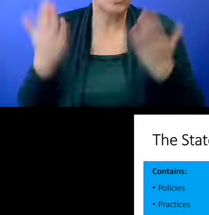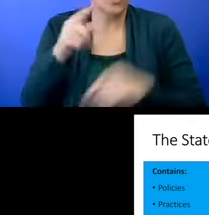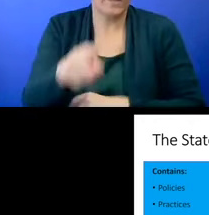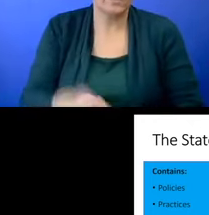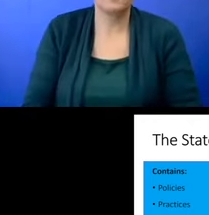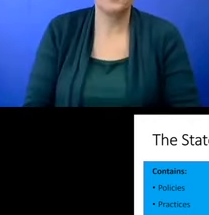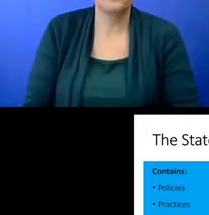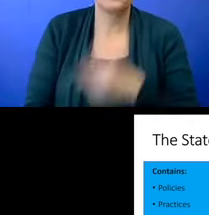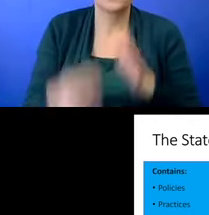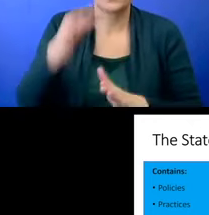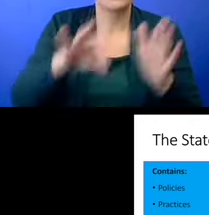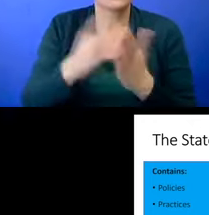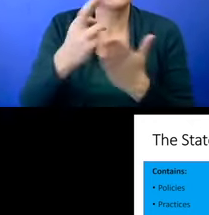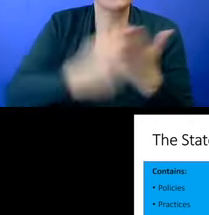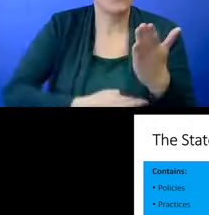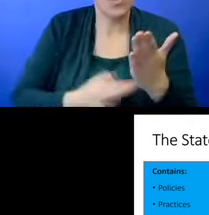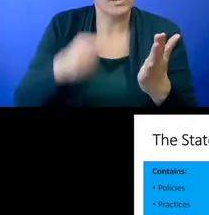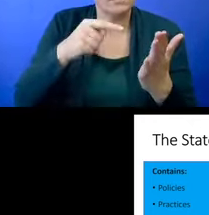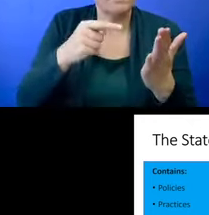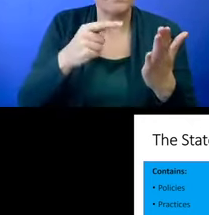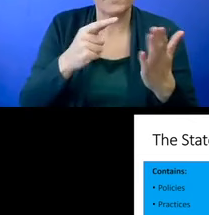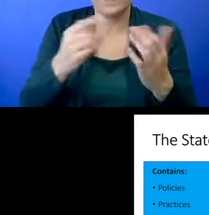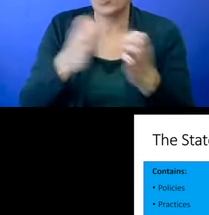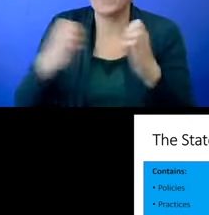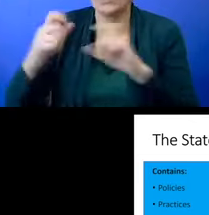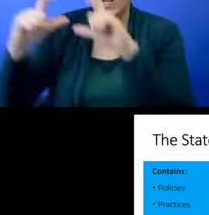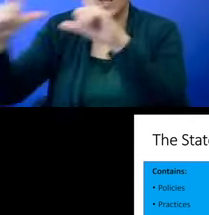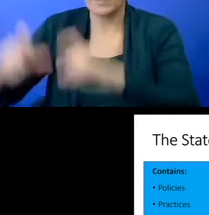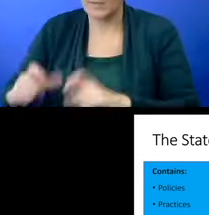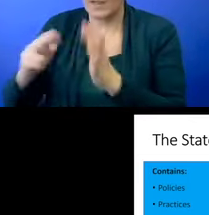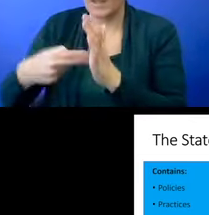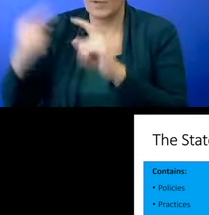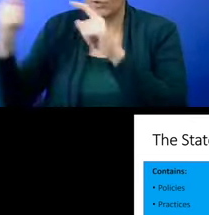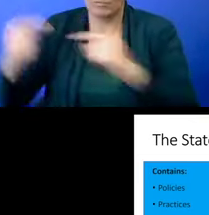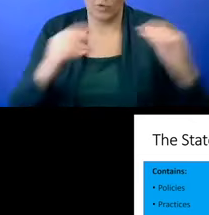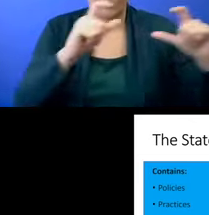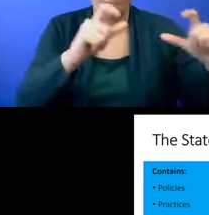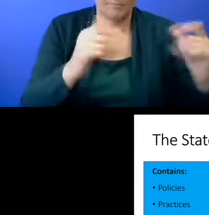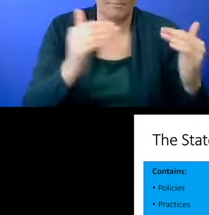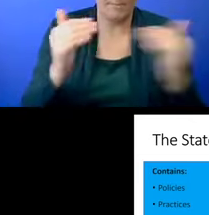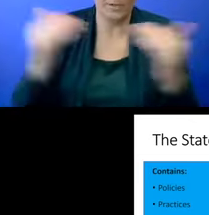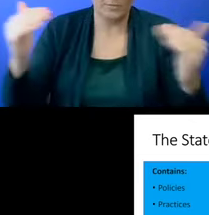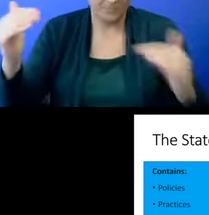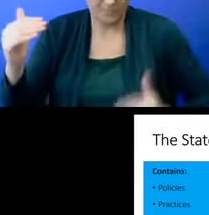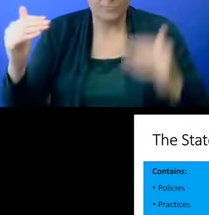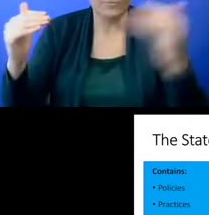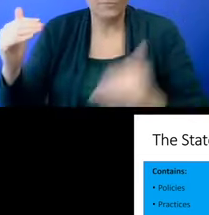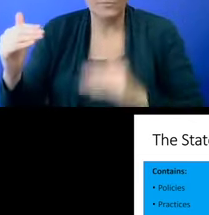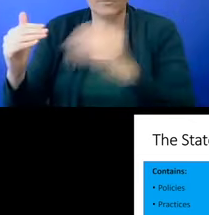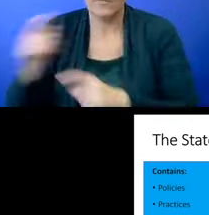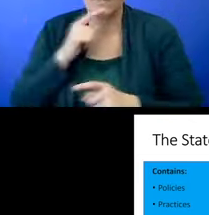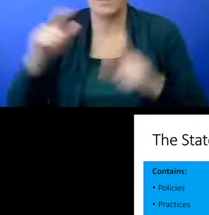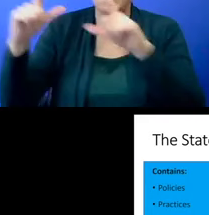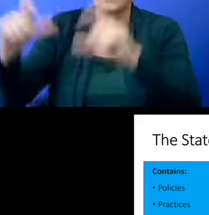The State report addresses each of the Convention Articles in turn, and the Articles refer to rights in each different area